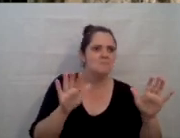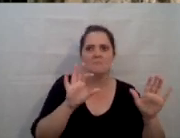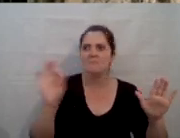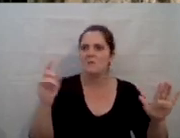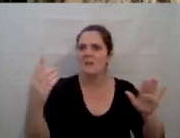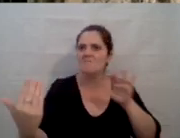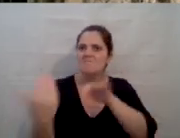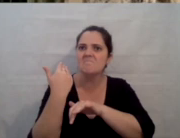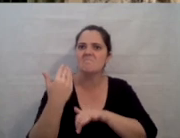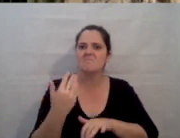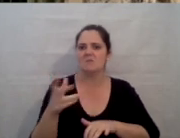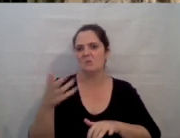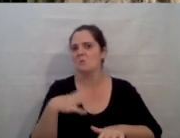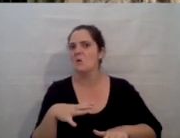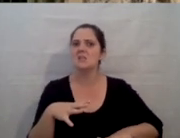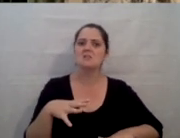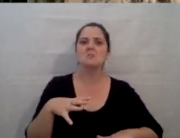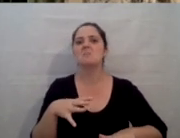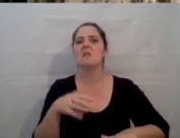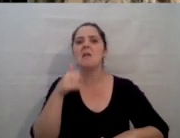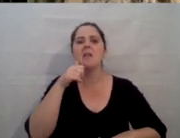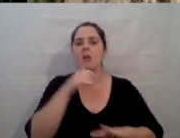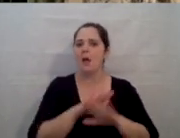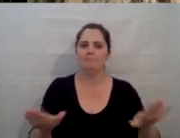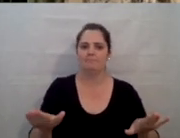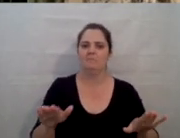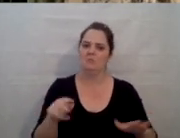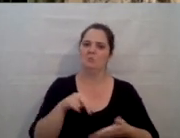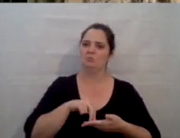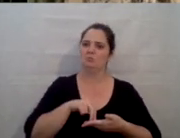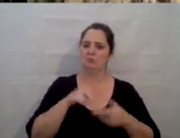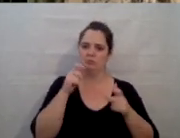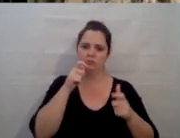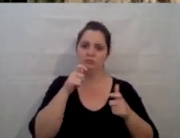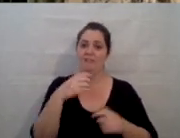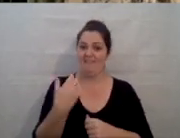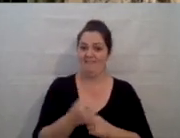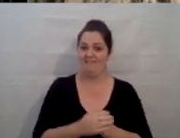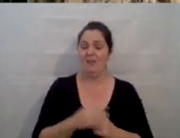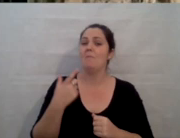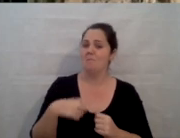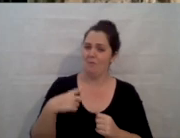you know, funny business that might be going on there. So you had all of these systems in place to regulate the life drawing